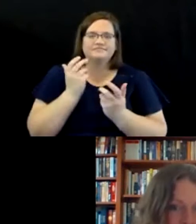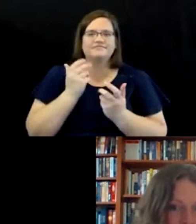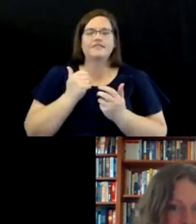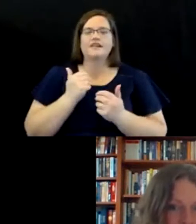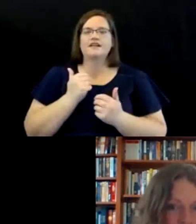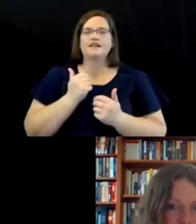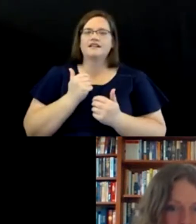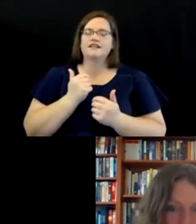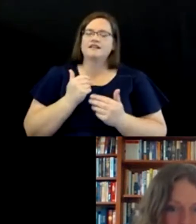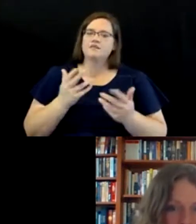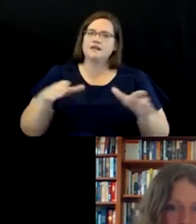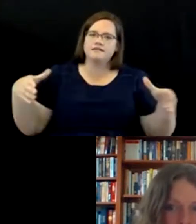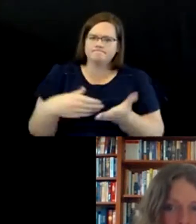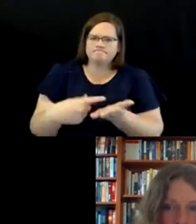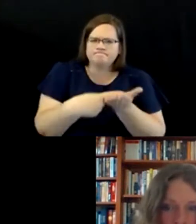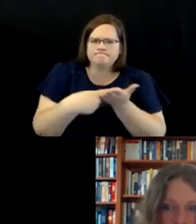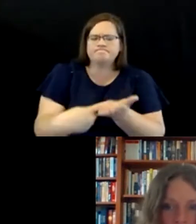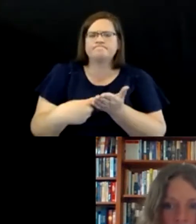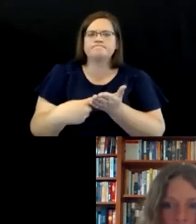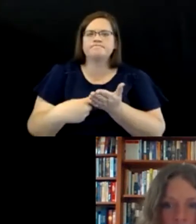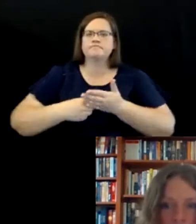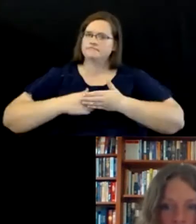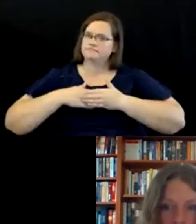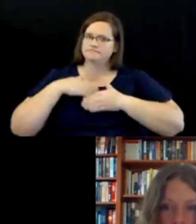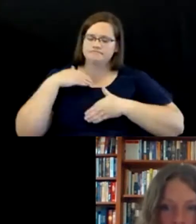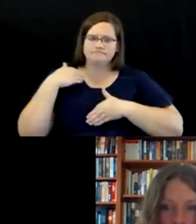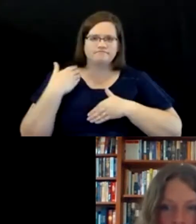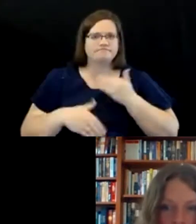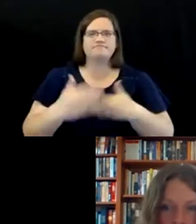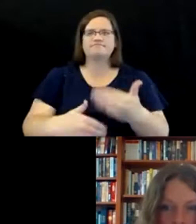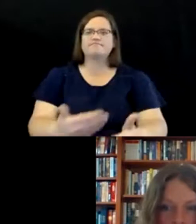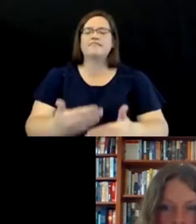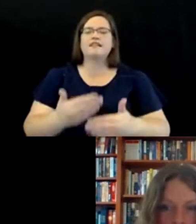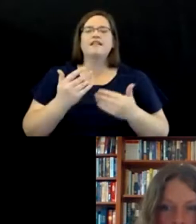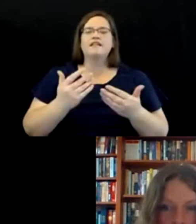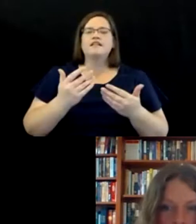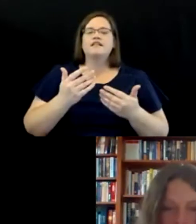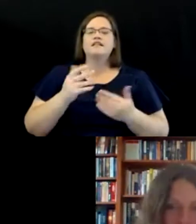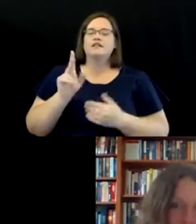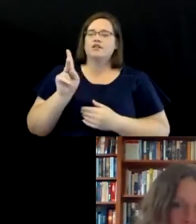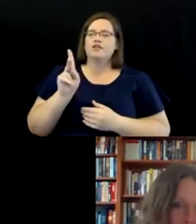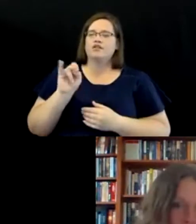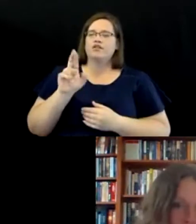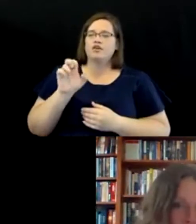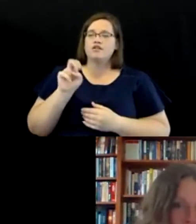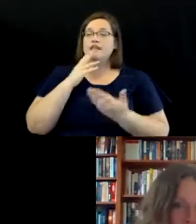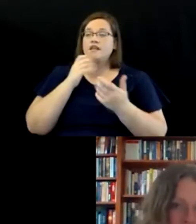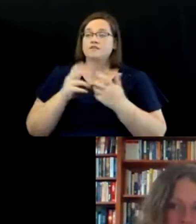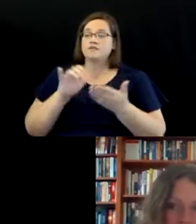these dialogues and move on to the next phase. And I want to say Kirsten , thank you so much for that question that you asked that we didn't really